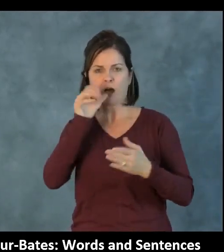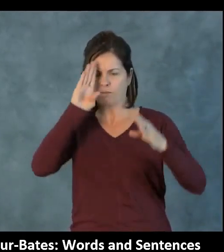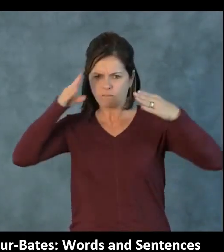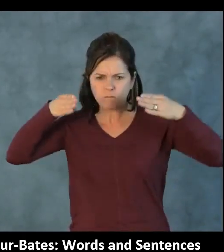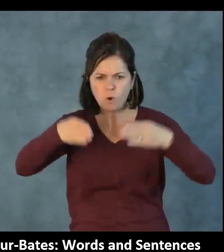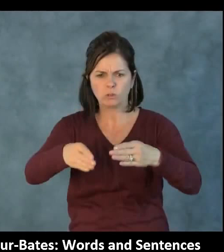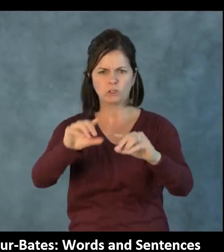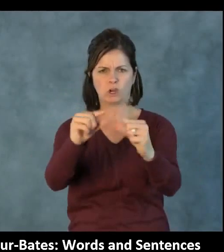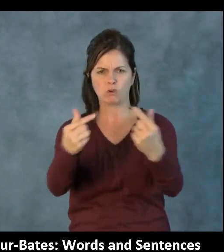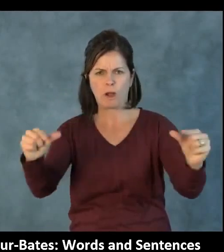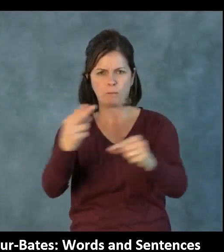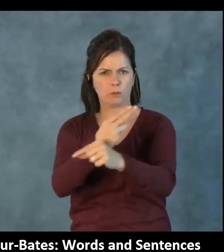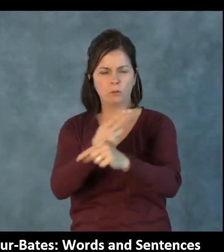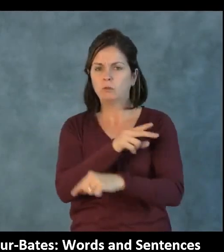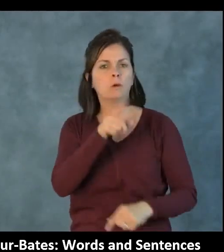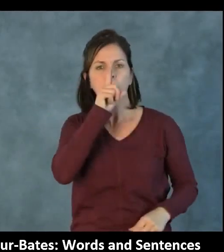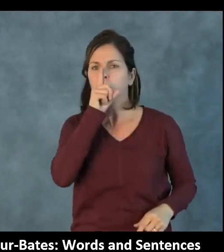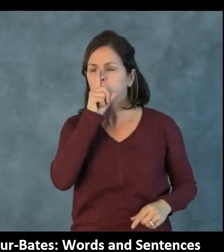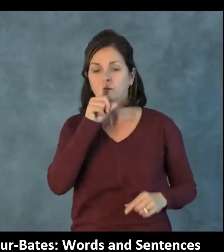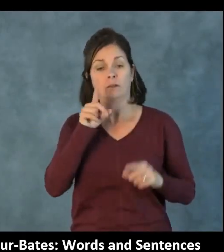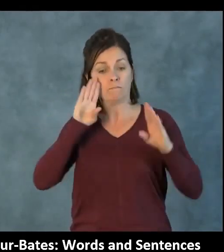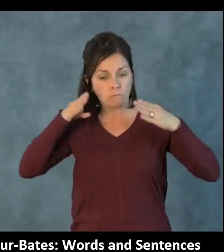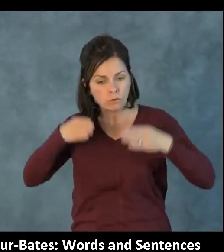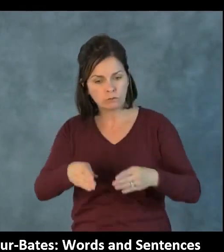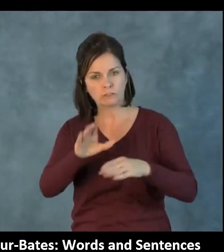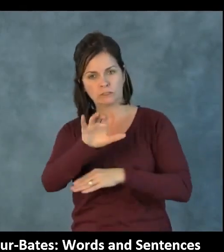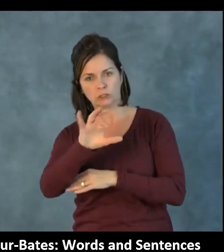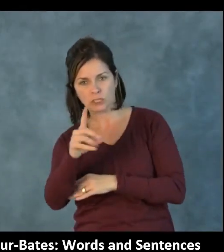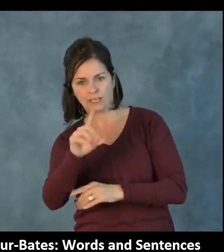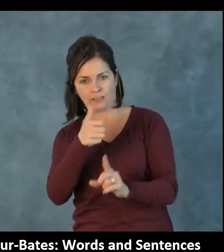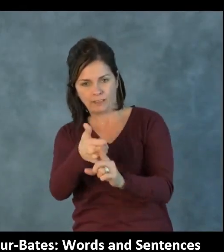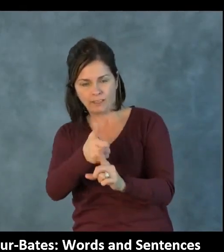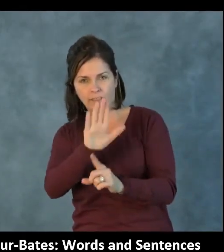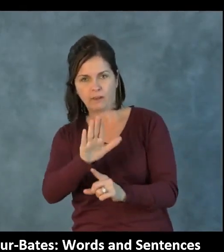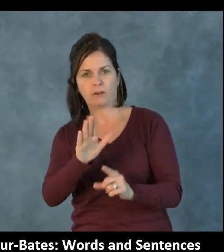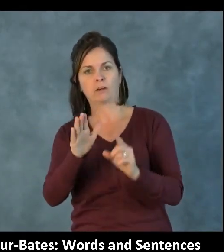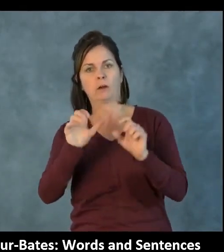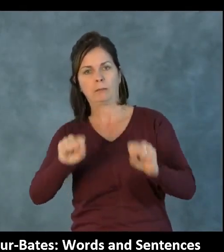It's just looking at the child's ability to talk about different things.